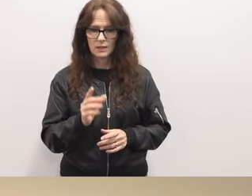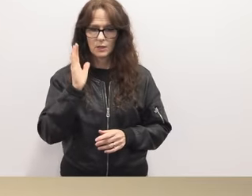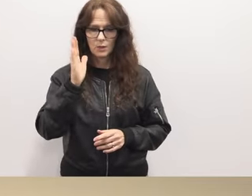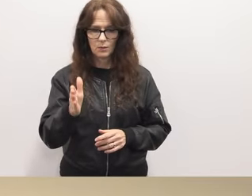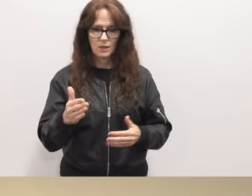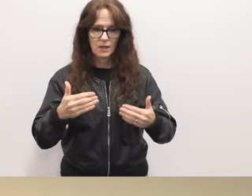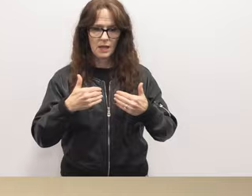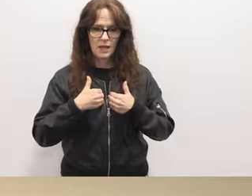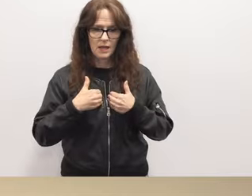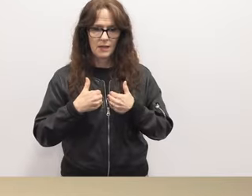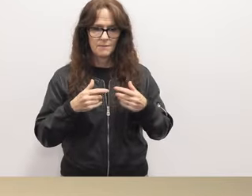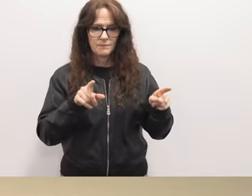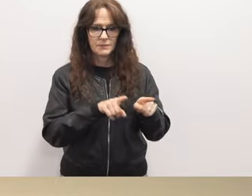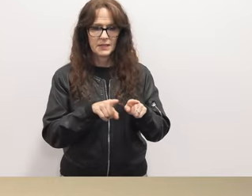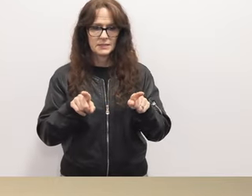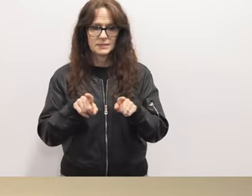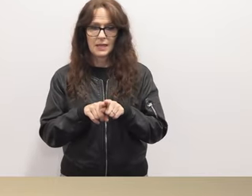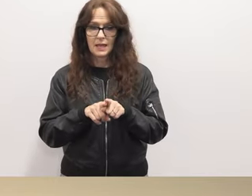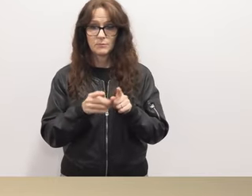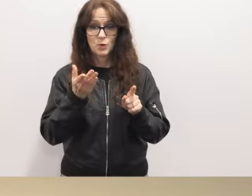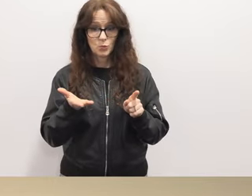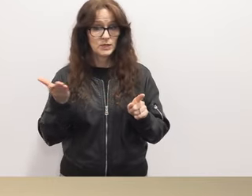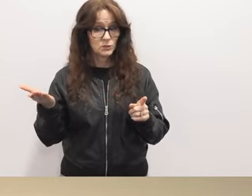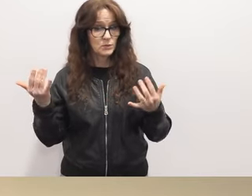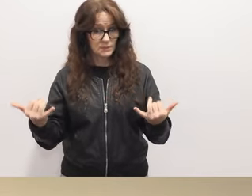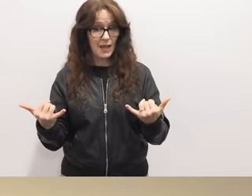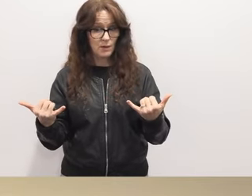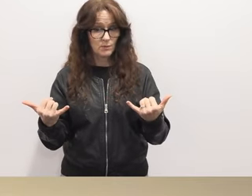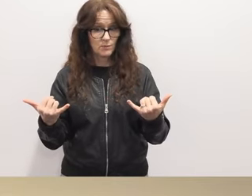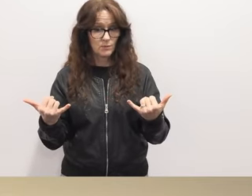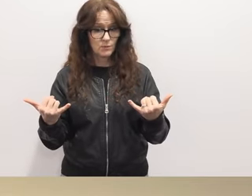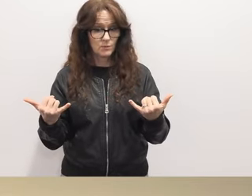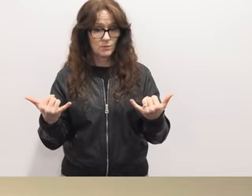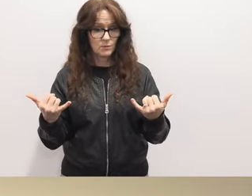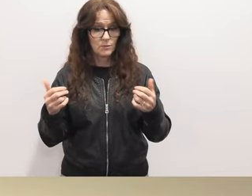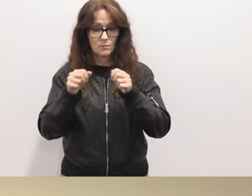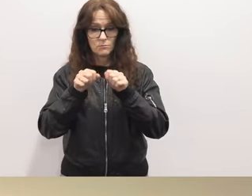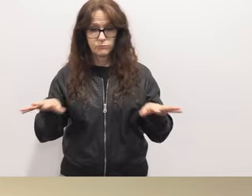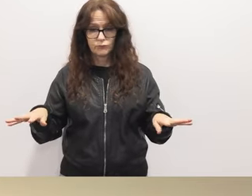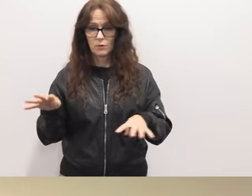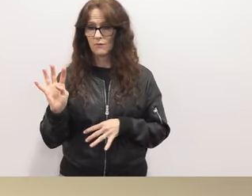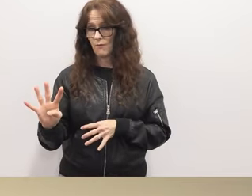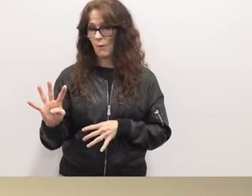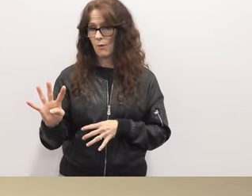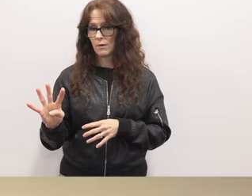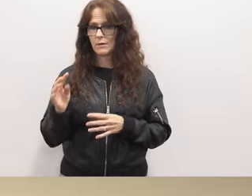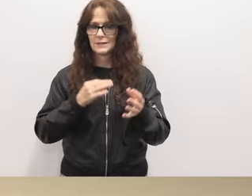the same amount of resources that is now being divided among four priorities instead of three.